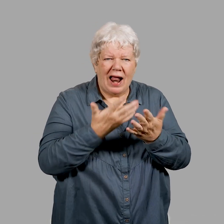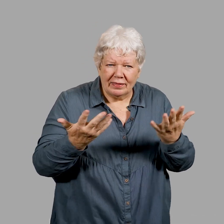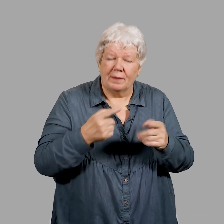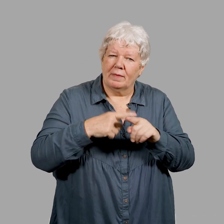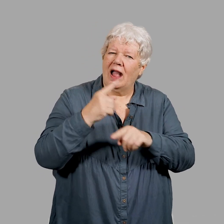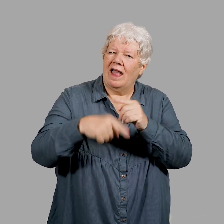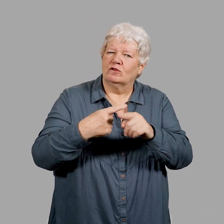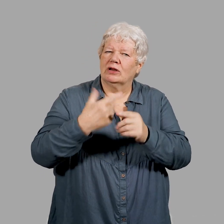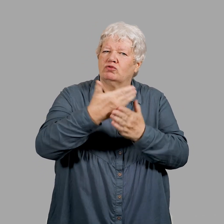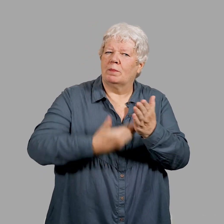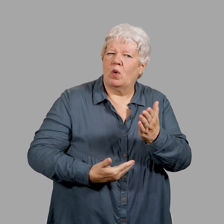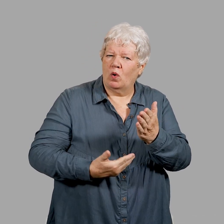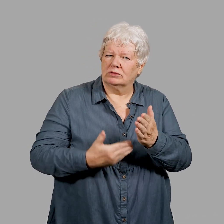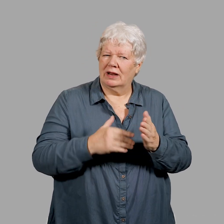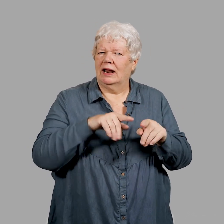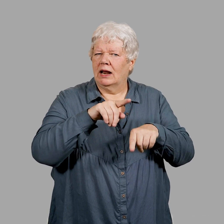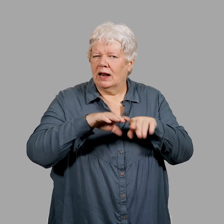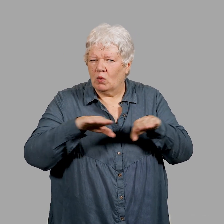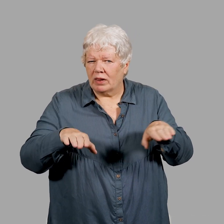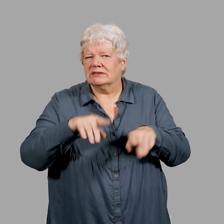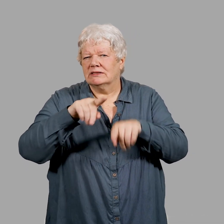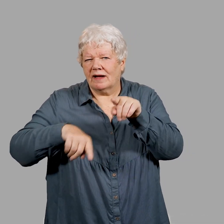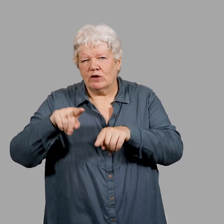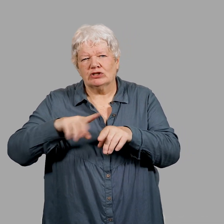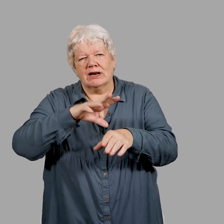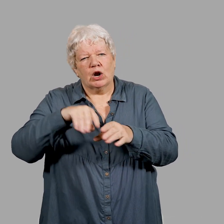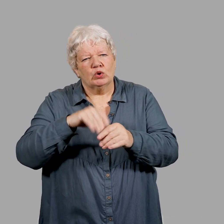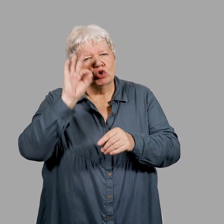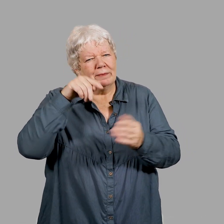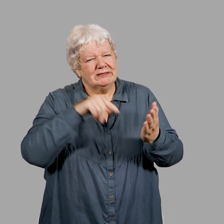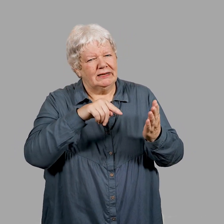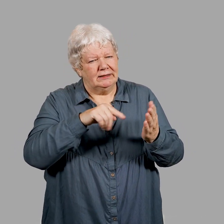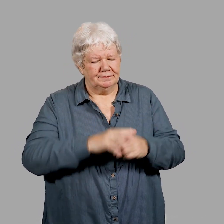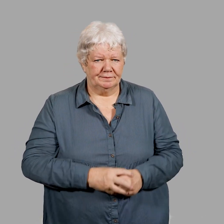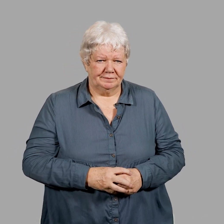into UHI’s equality, diversity, and inclusion committee.